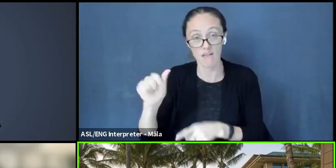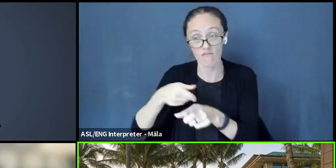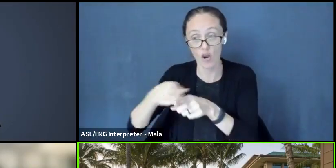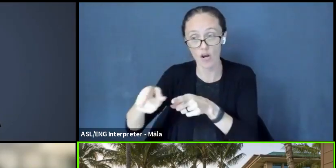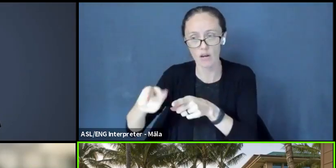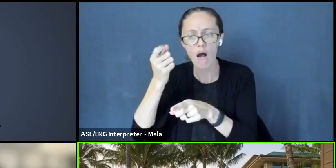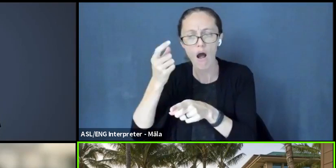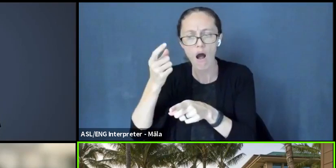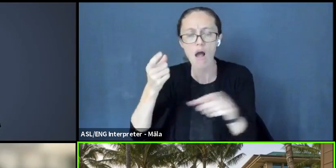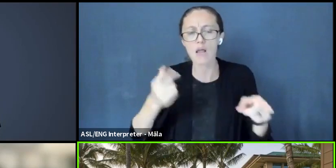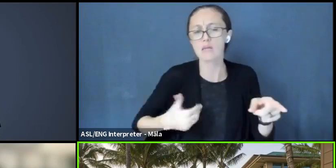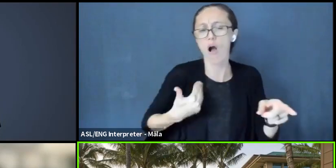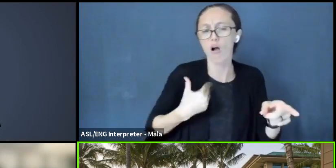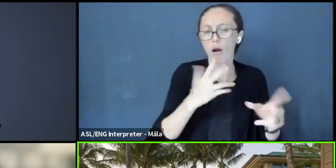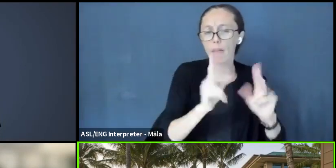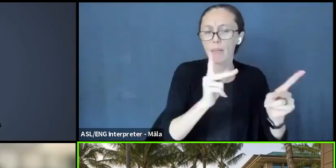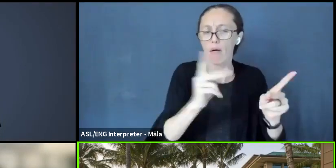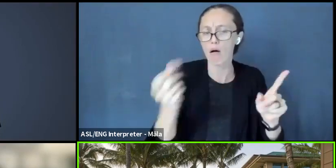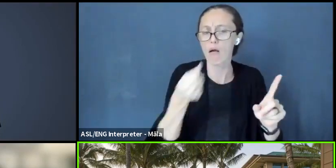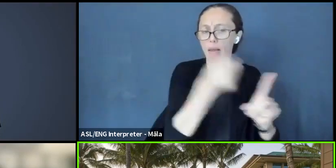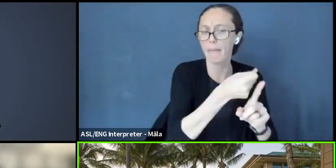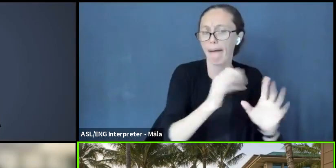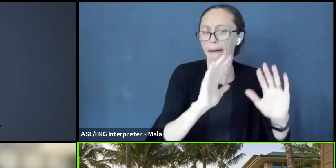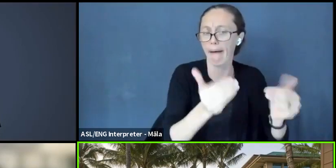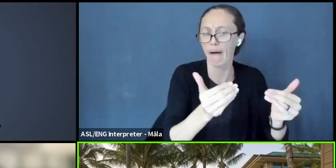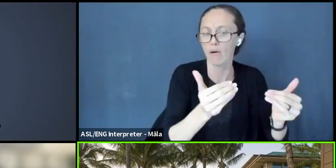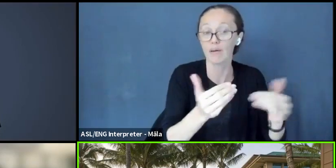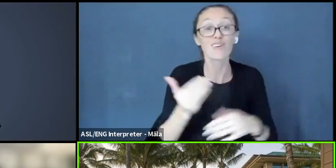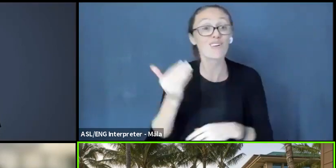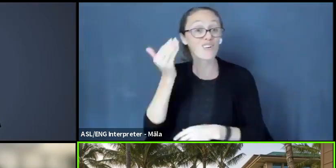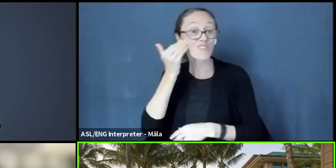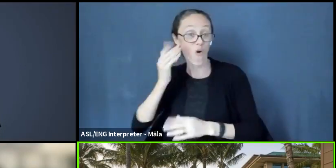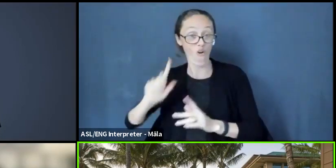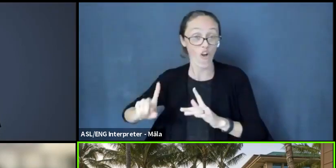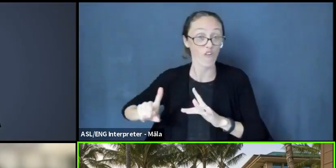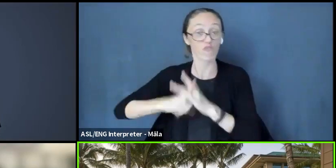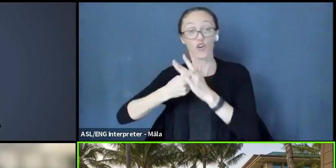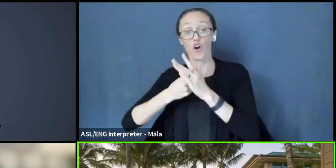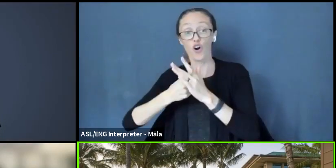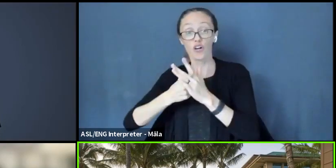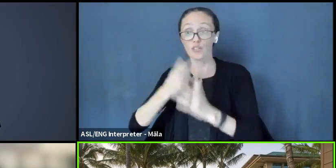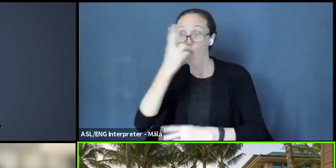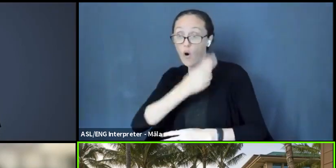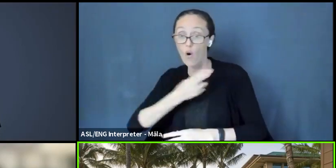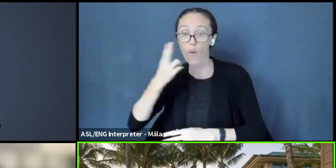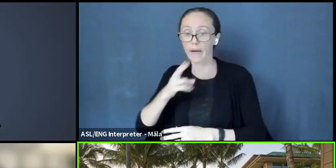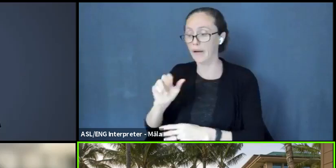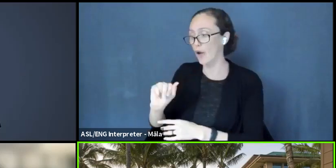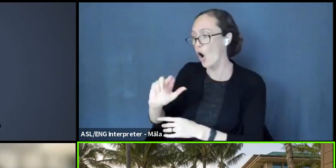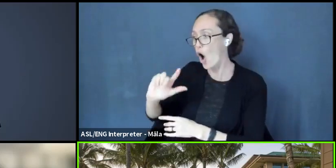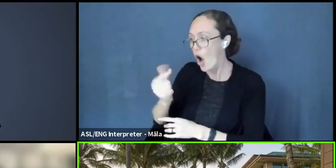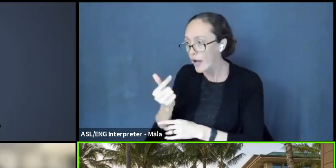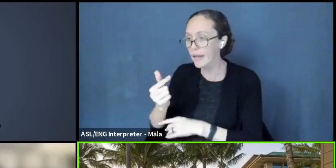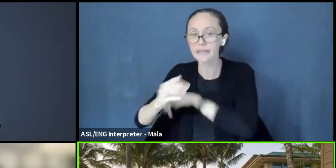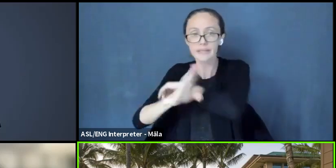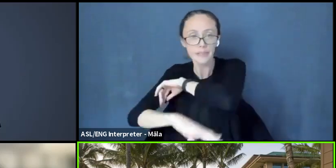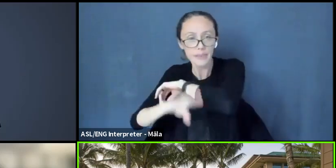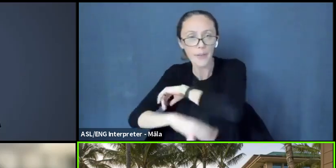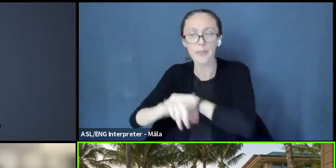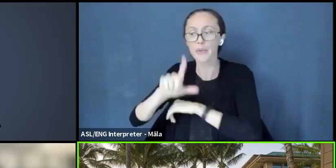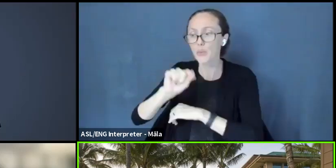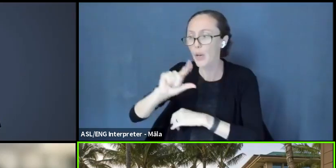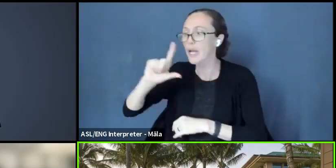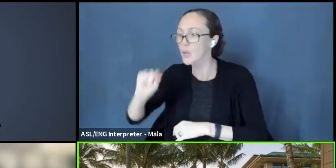So in the original big surges, that we saw here in Hawaii, August and September of 2020,